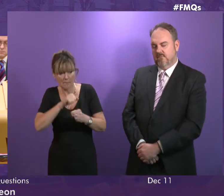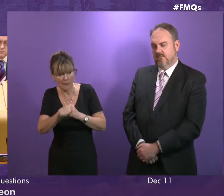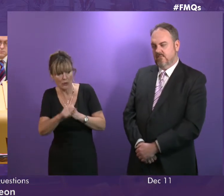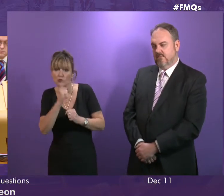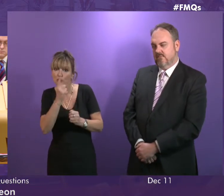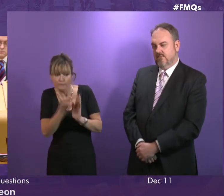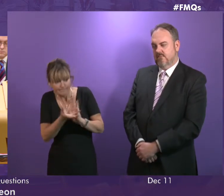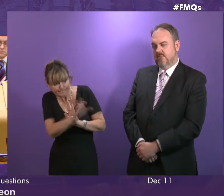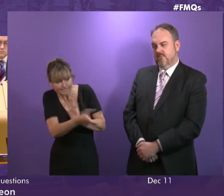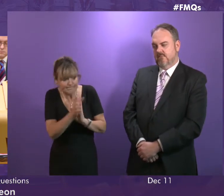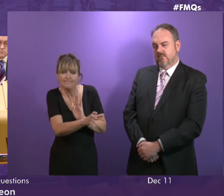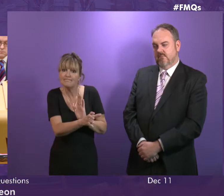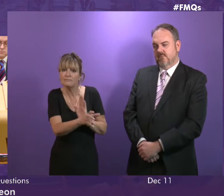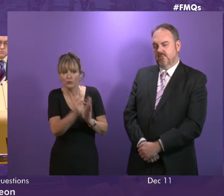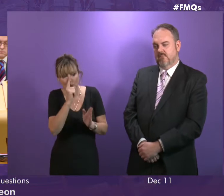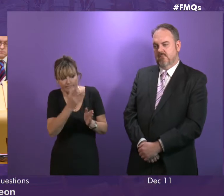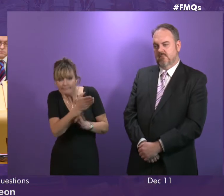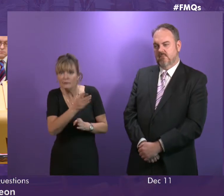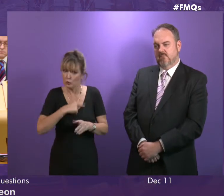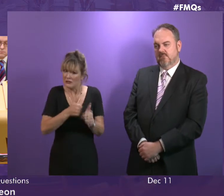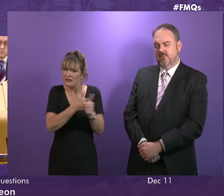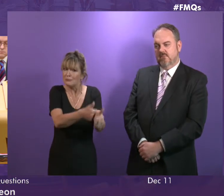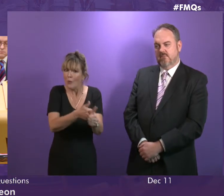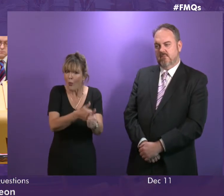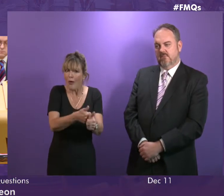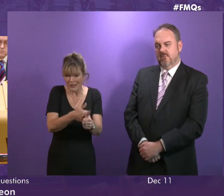Directions 2004. We support GPs and the premises in which they work.